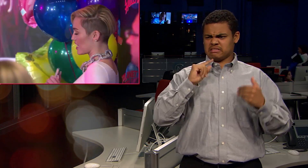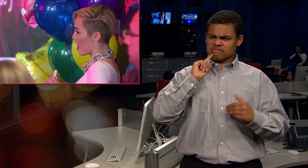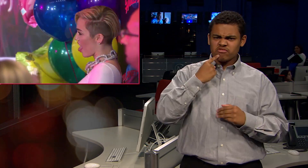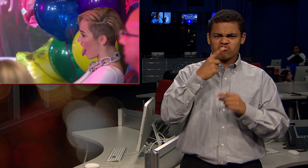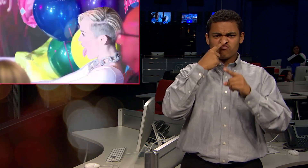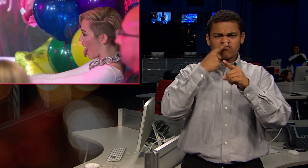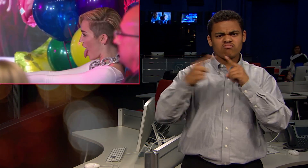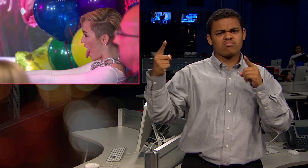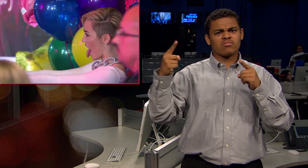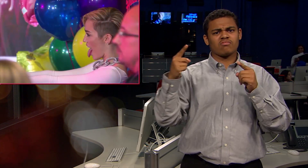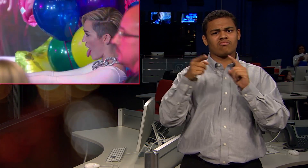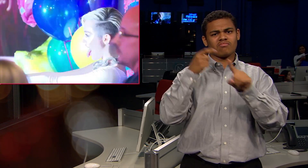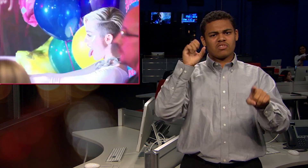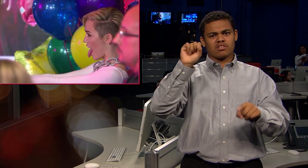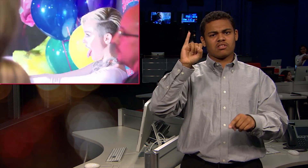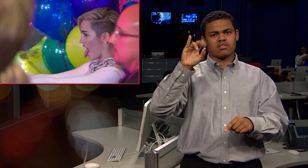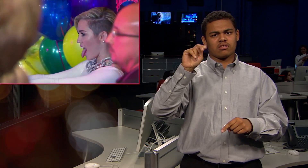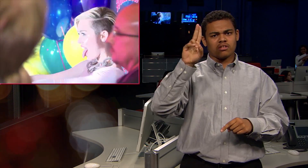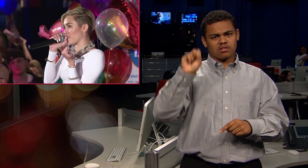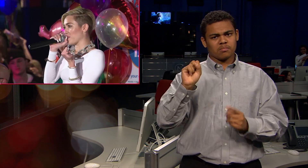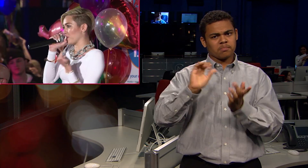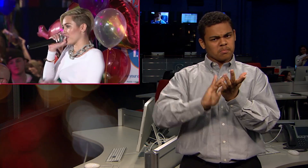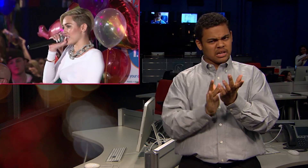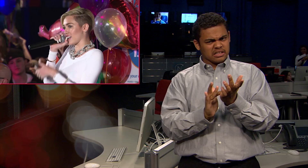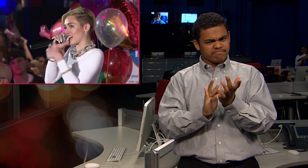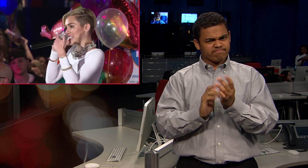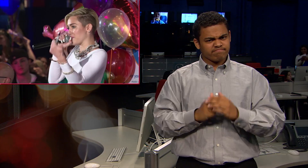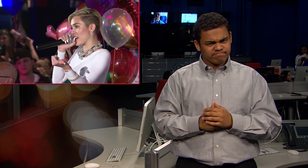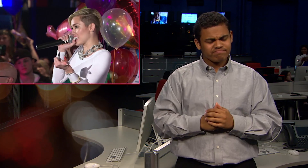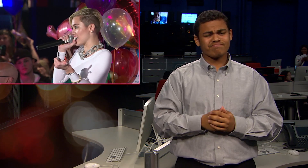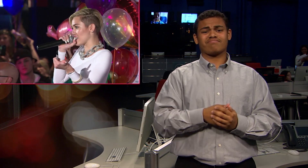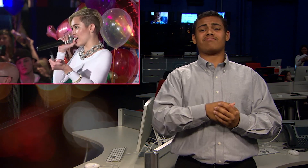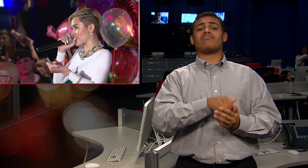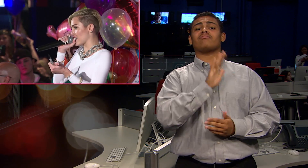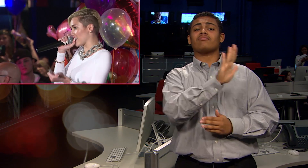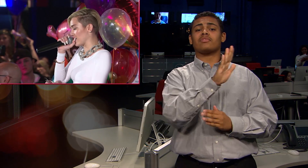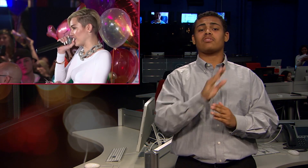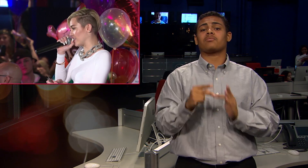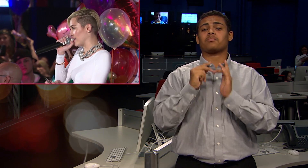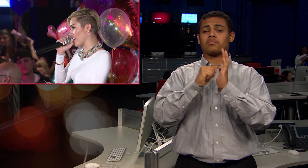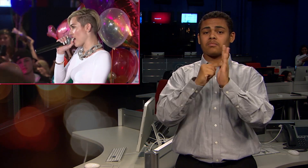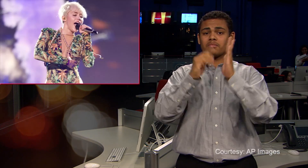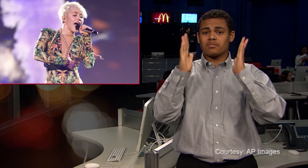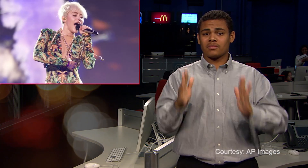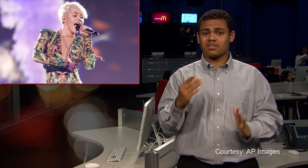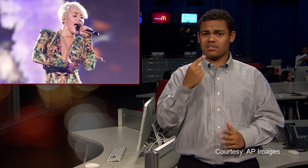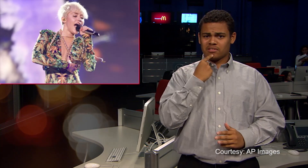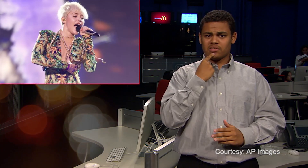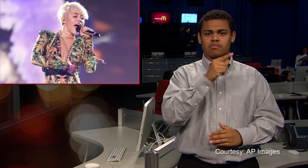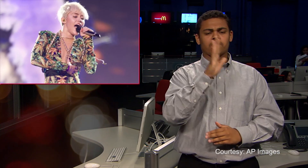OF WHAT SHE CALLS AN EXTREME ALLERGIC REACTION TO SINUS MEDICATION. CYRUS' REPS SAID SHE'LL